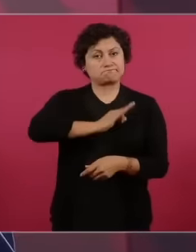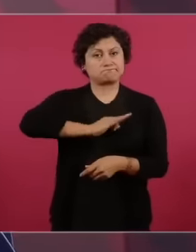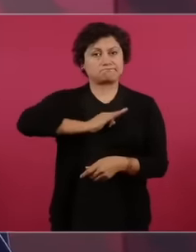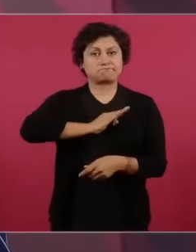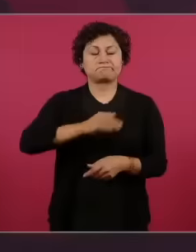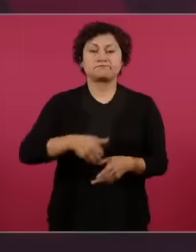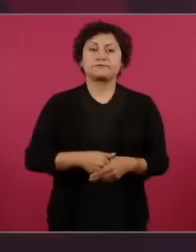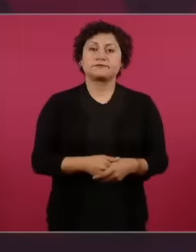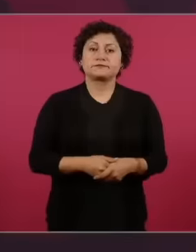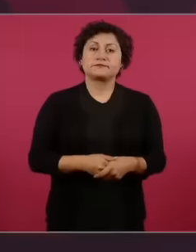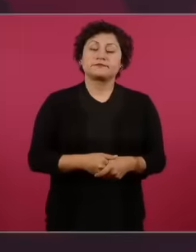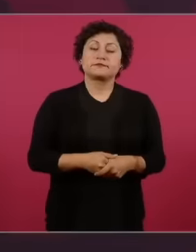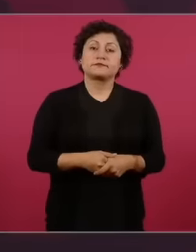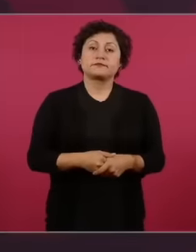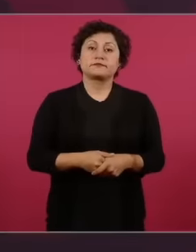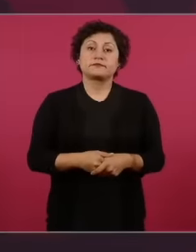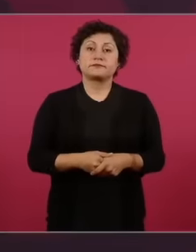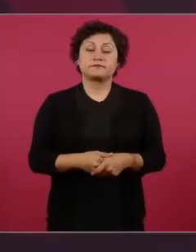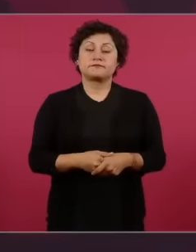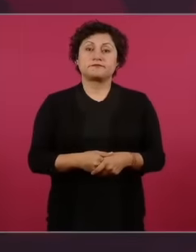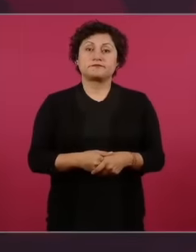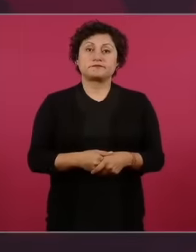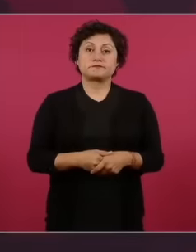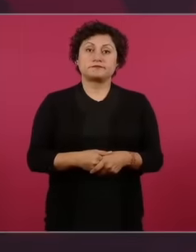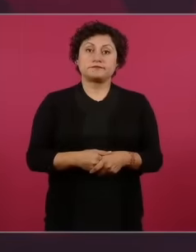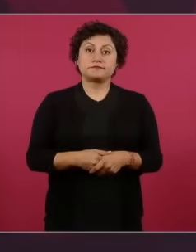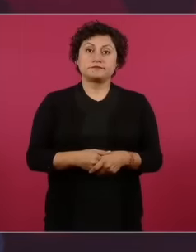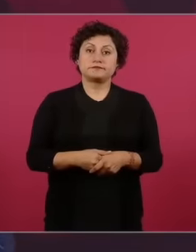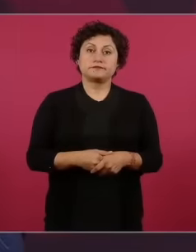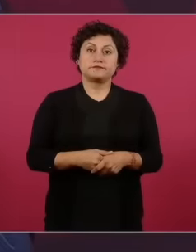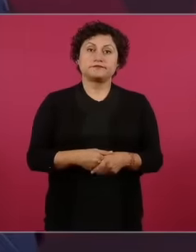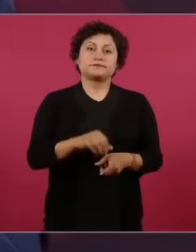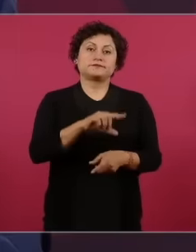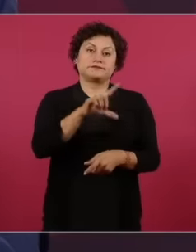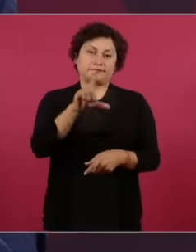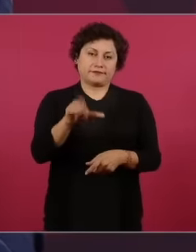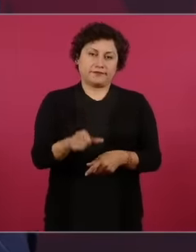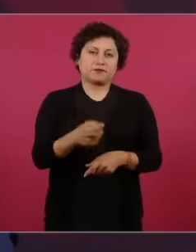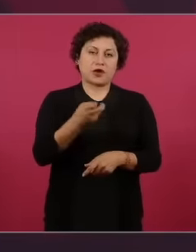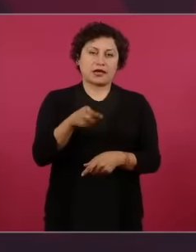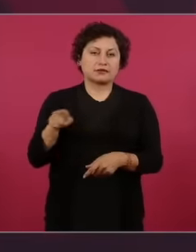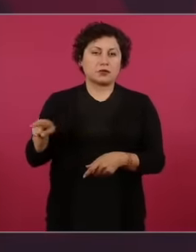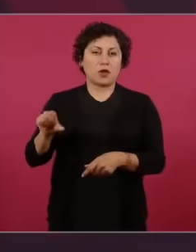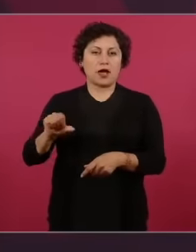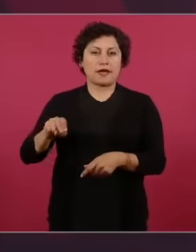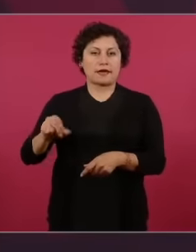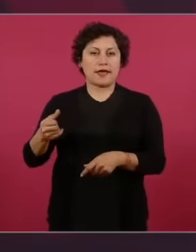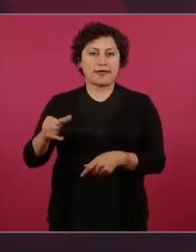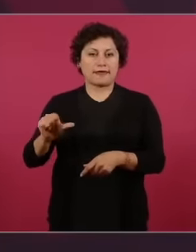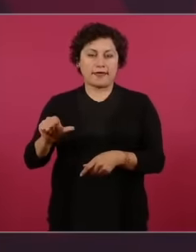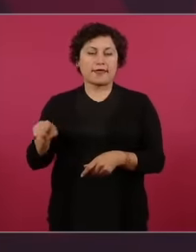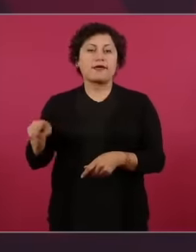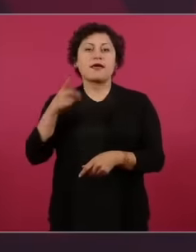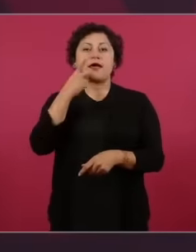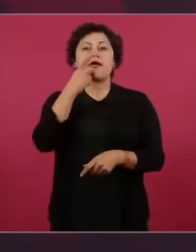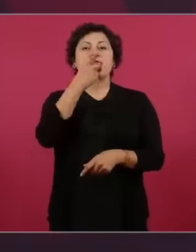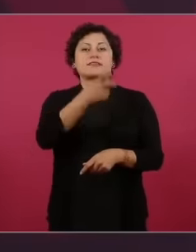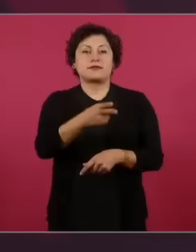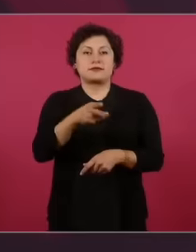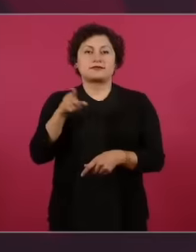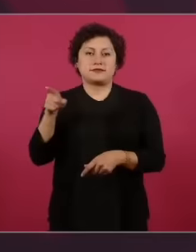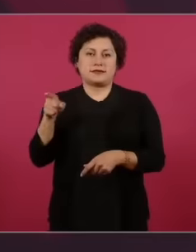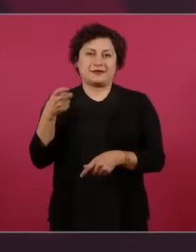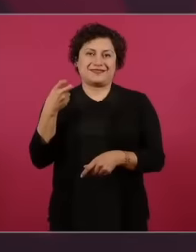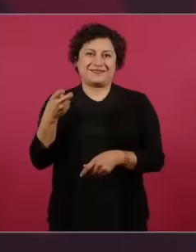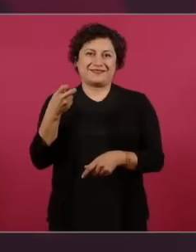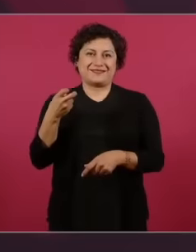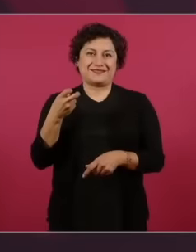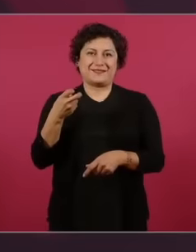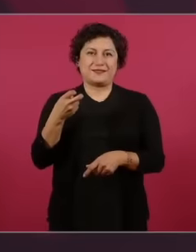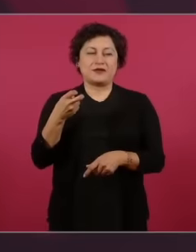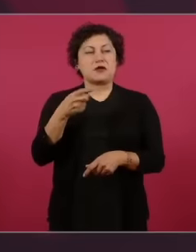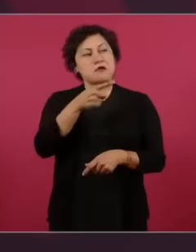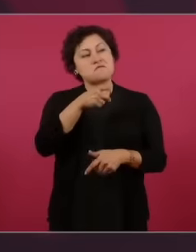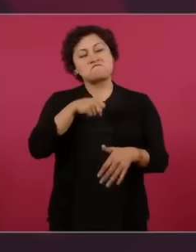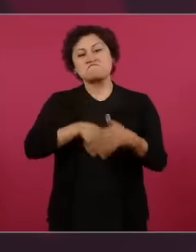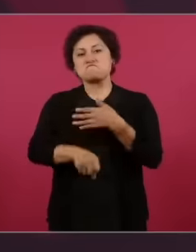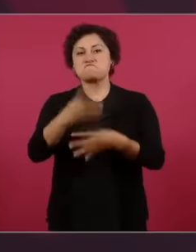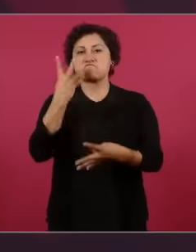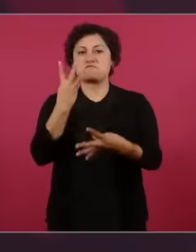and then the thing about how I was going to put him in jail They turned it into a campaign in